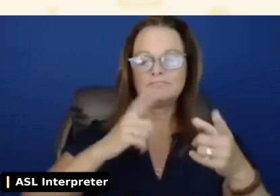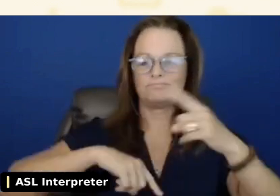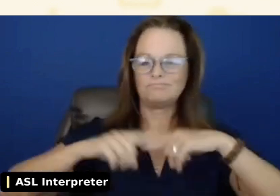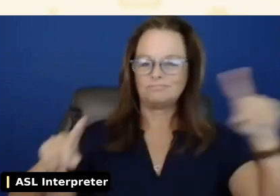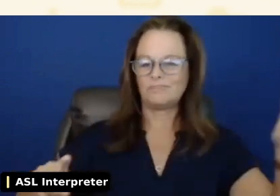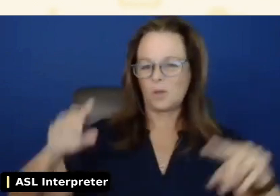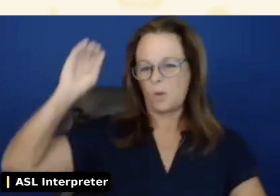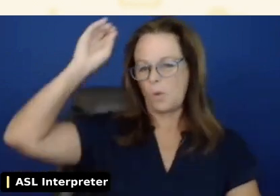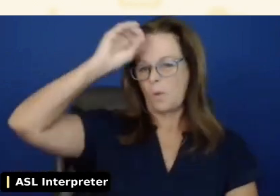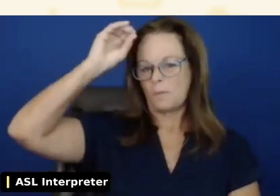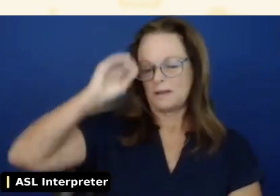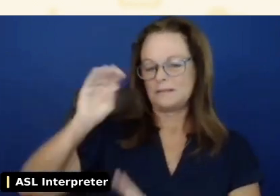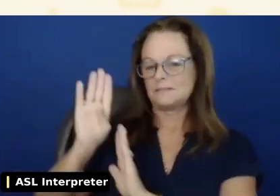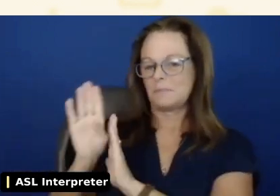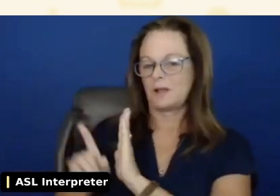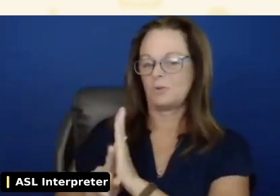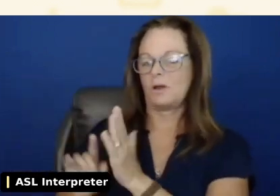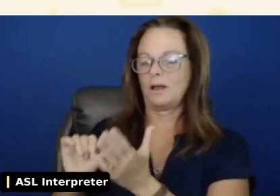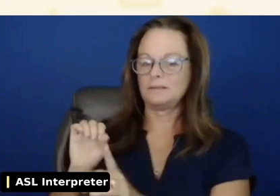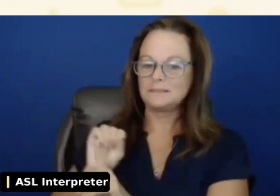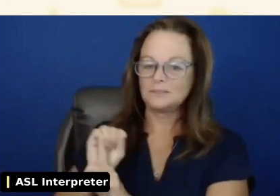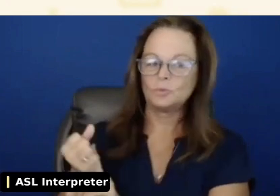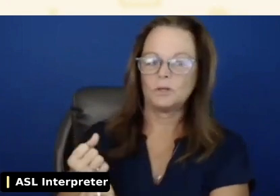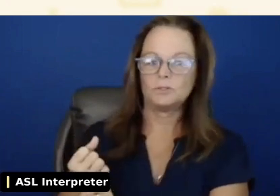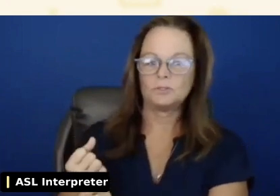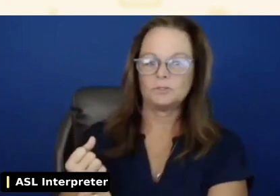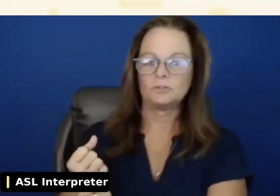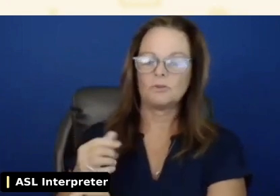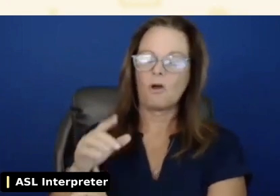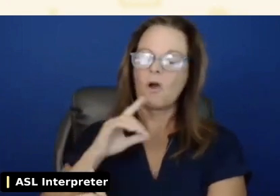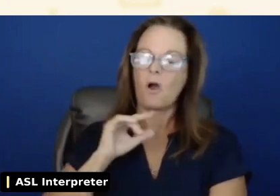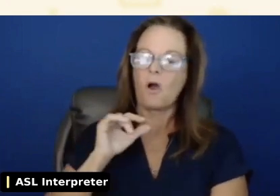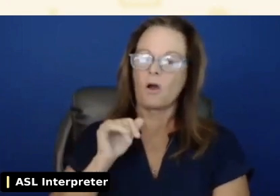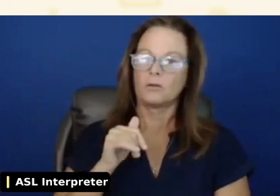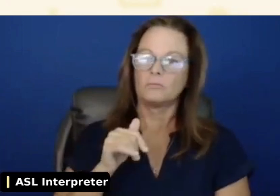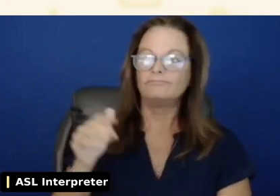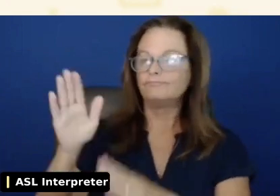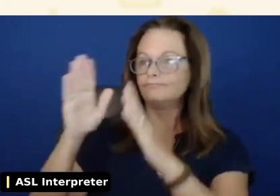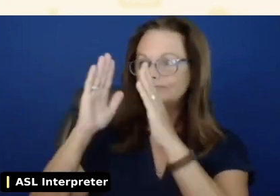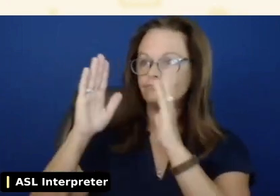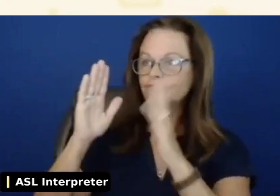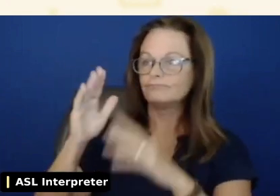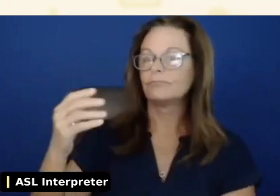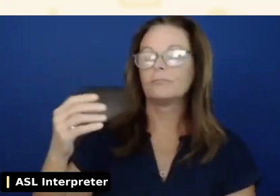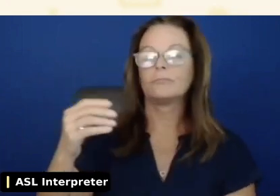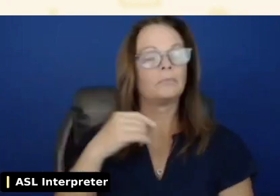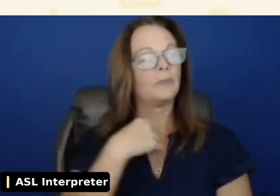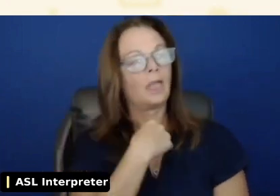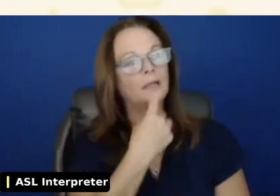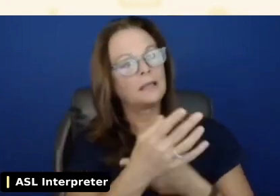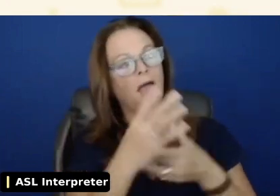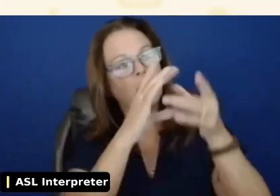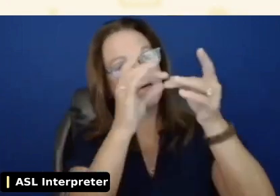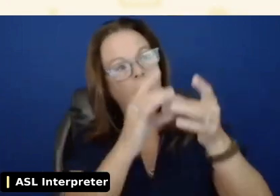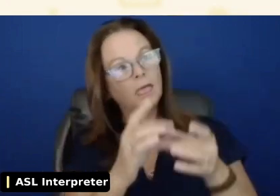but also amplified, and it's not just a concept, but also a living,